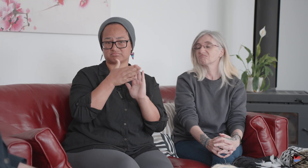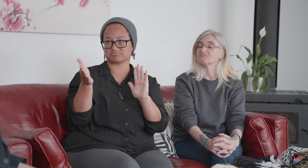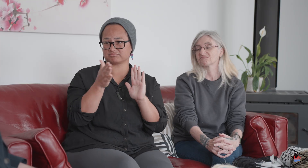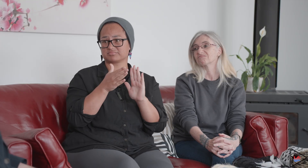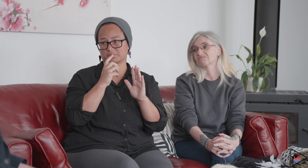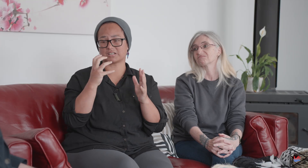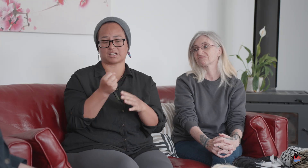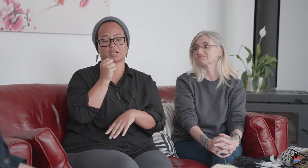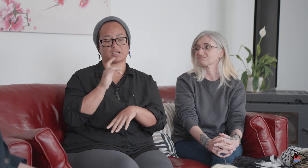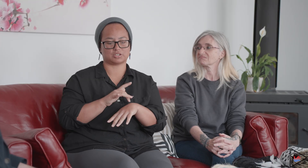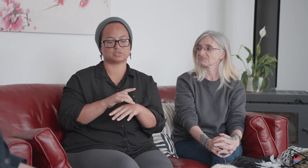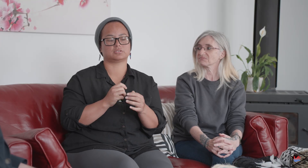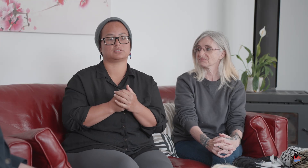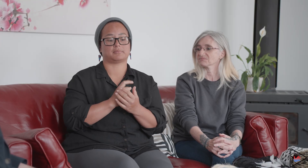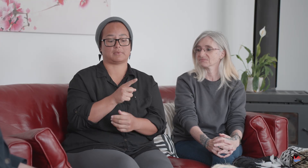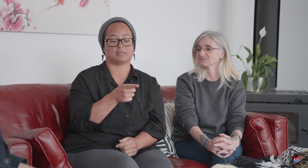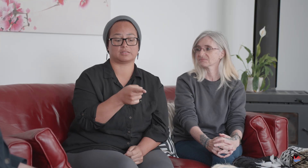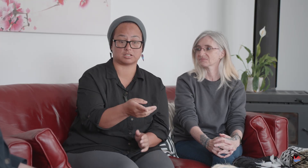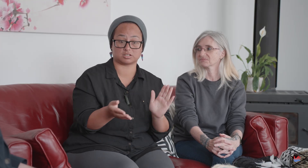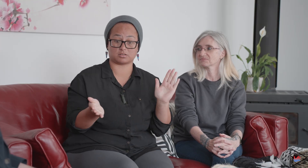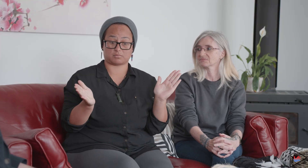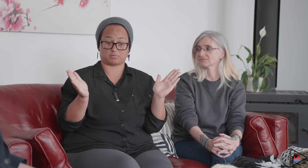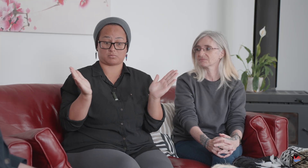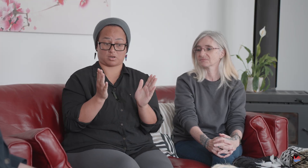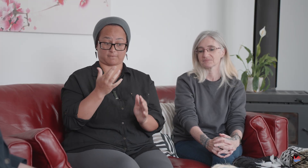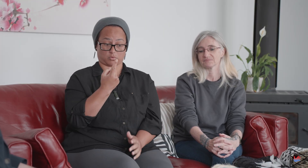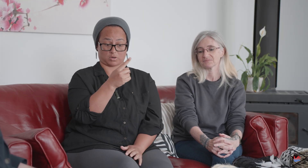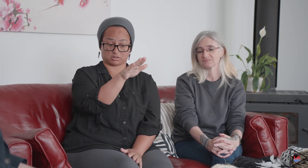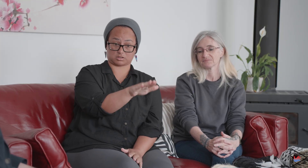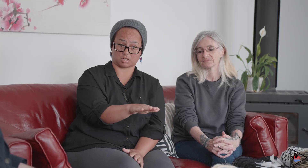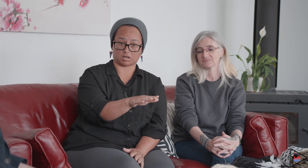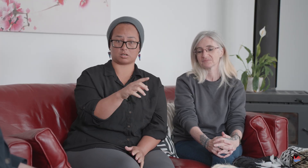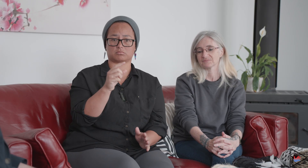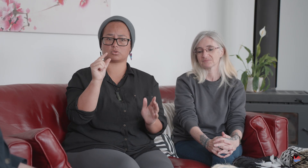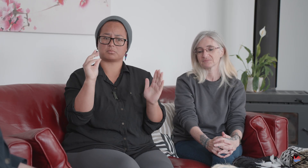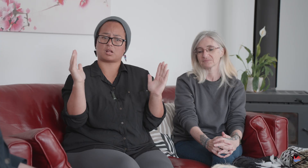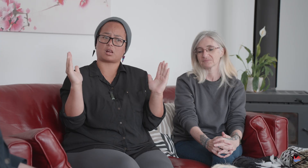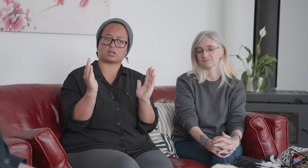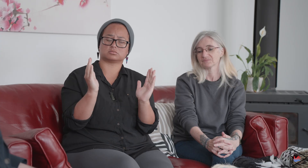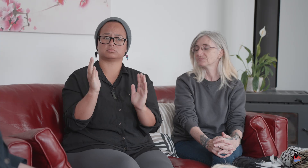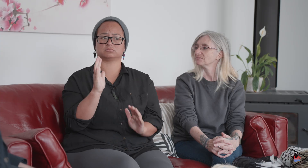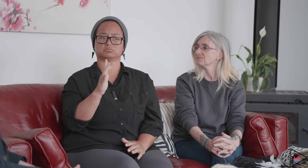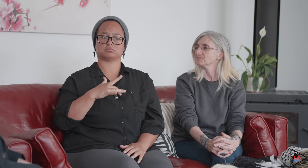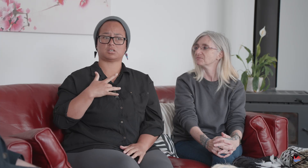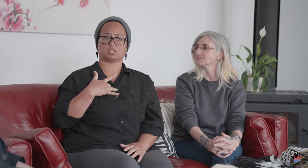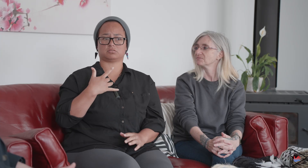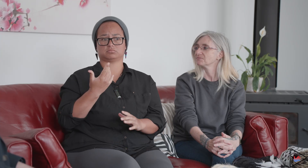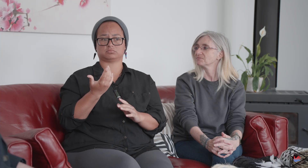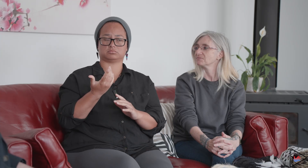to six months maybe work on the harakeke flax getting the fibres ready for a child,